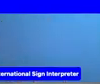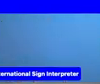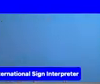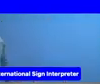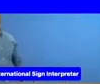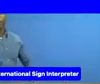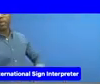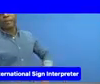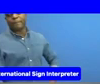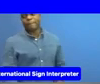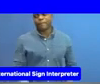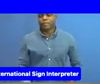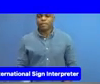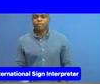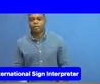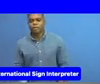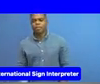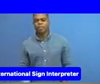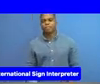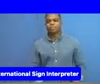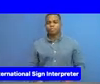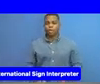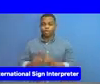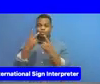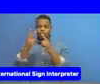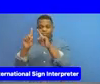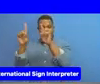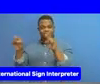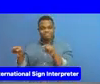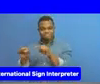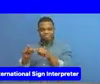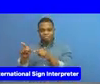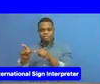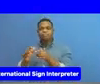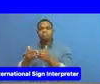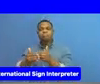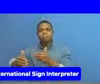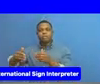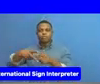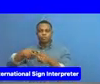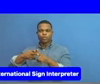to indicate certain texts, certain filters for searching. You can see who you have marked as favorites.